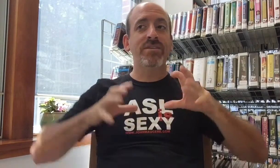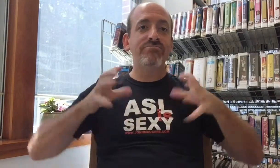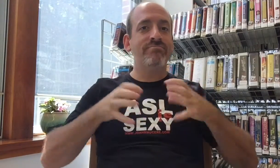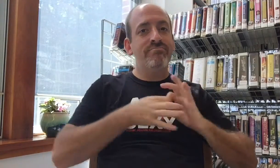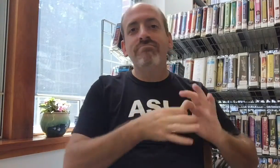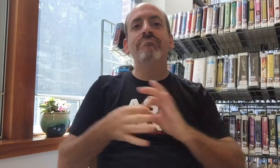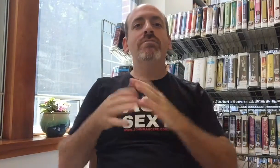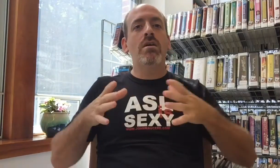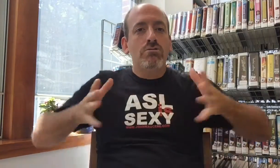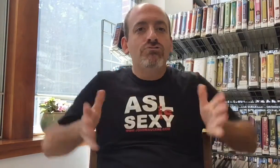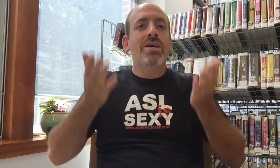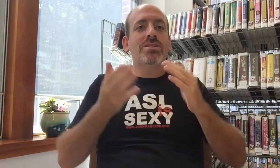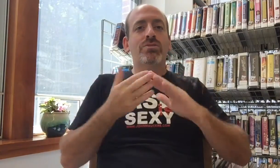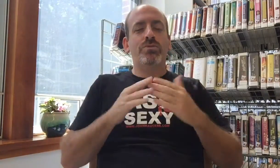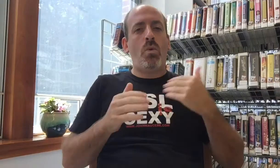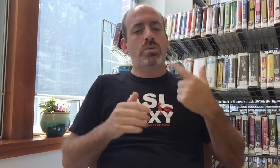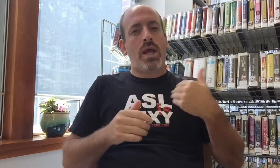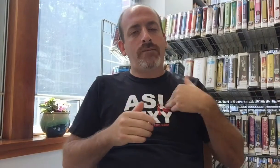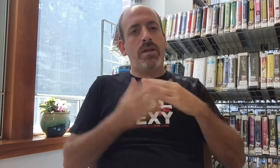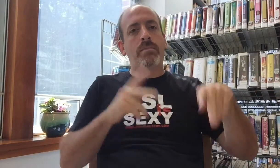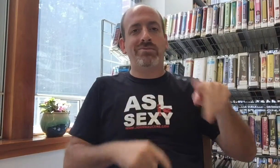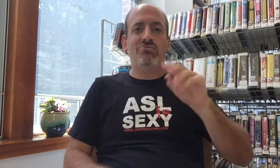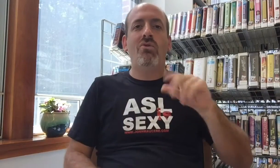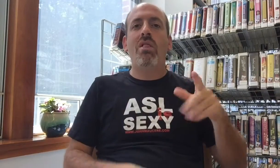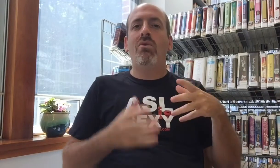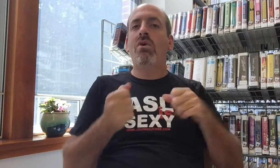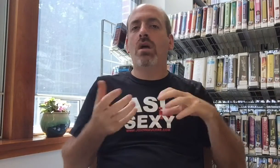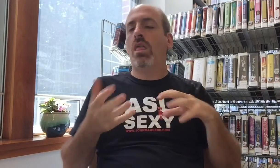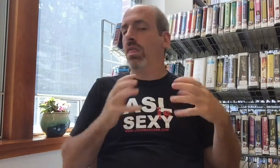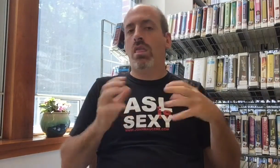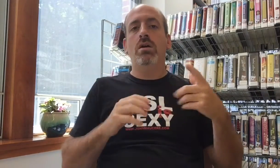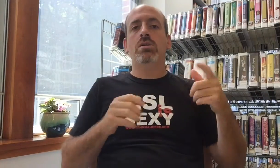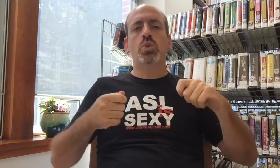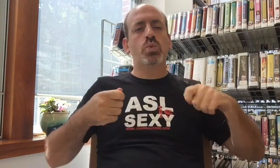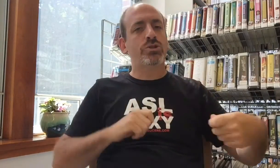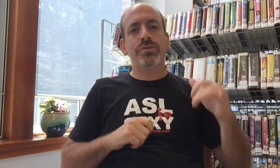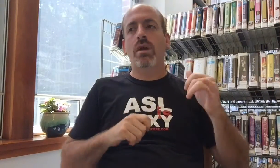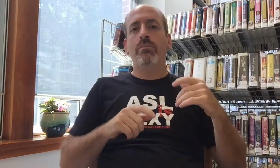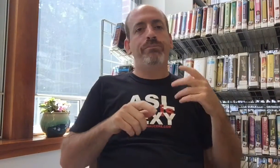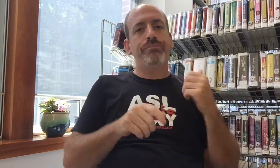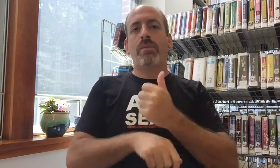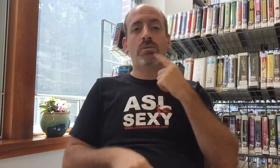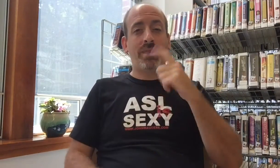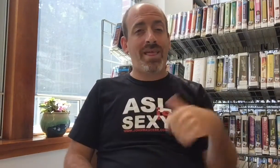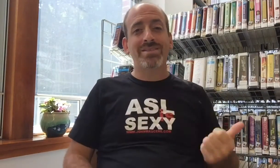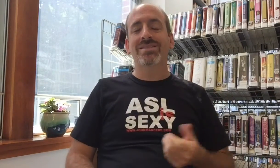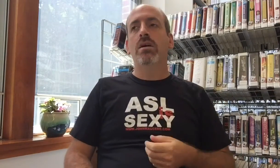trying to raise our community into something better for our future. We do sure have some people trolling within our community and causing disruptions. They may twist things, causing some finger pointing/blaming game within our community.